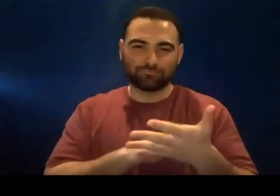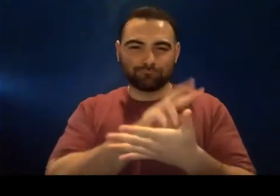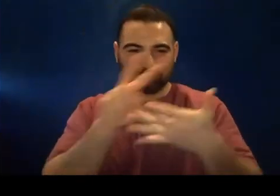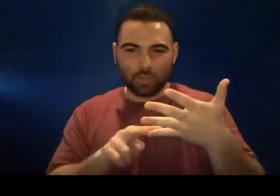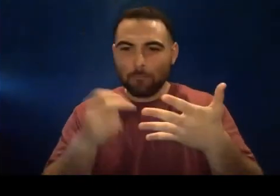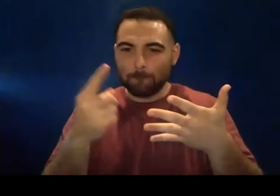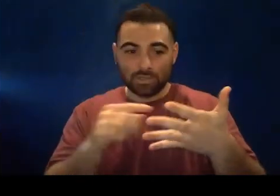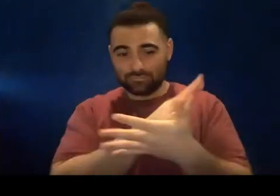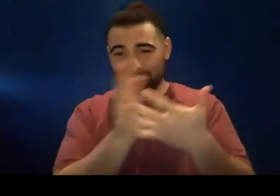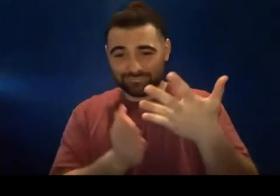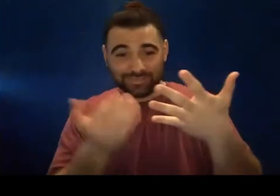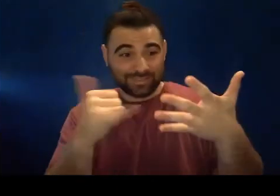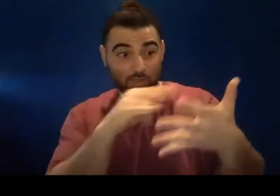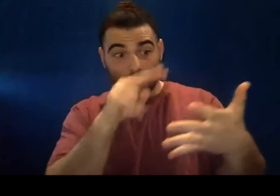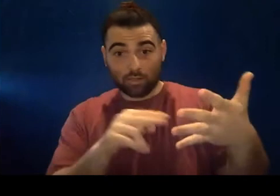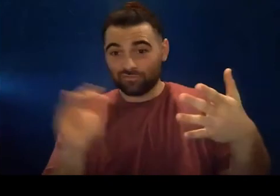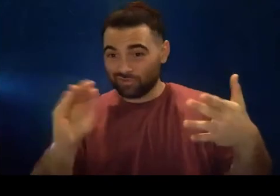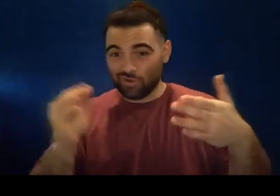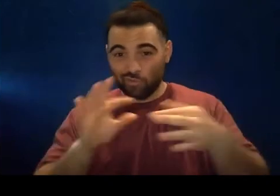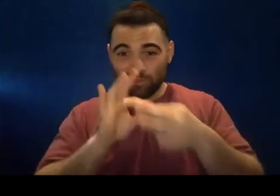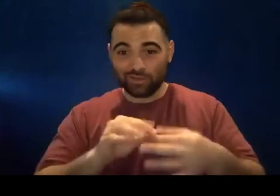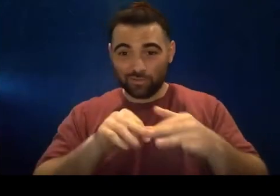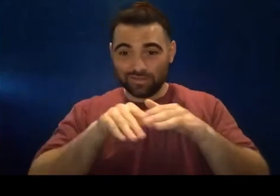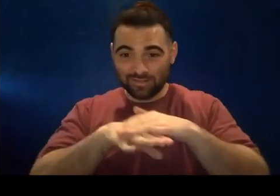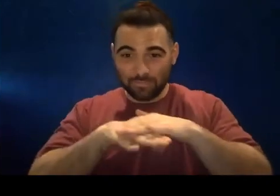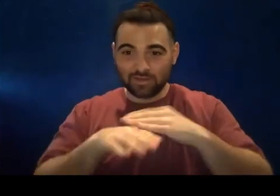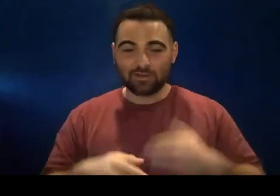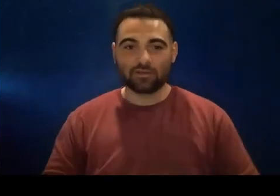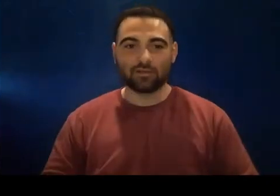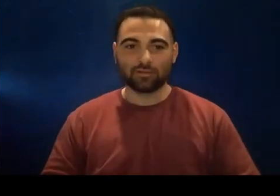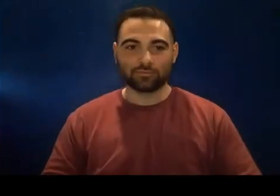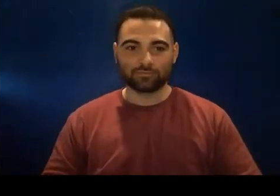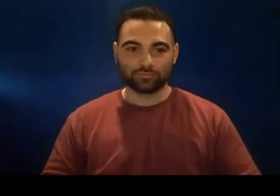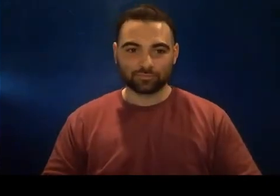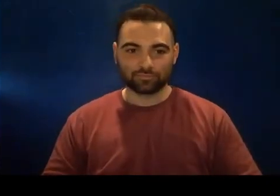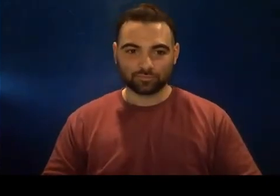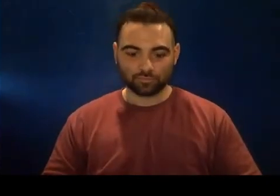came into the conversation even then, as we really had an opportunity